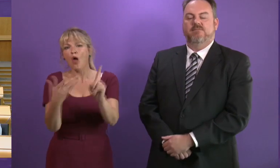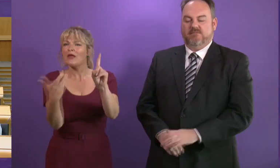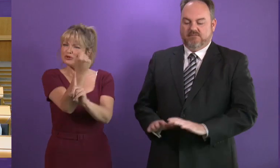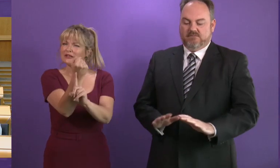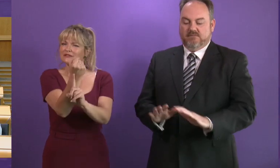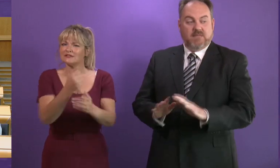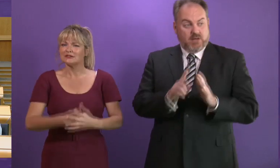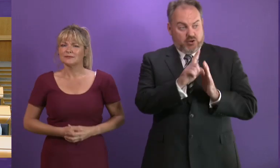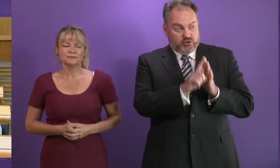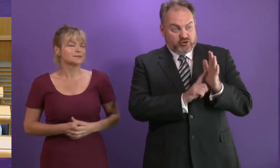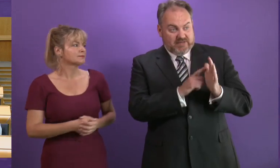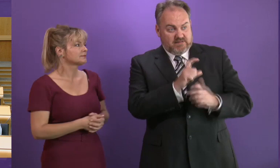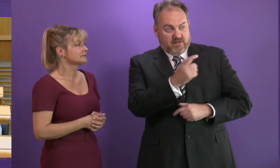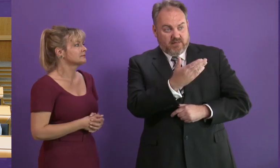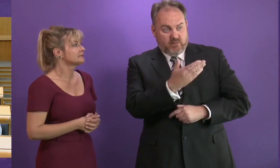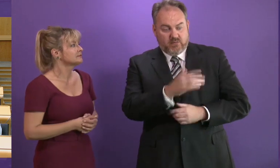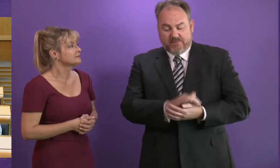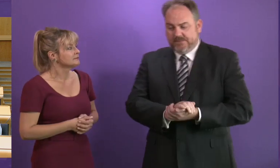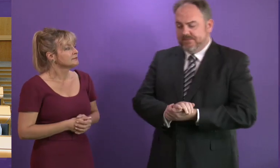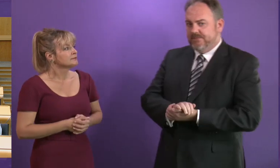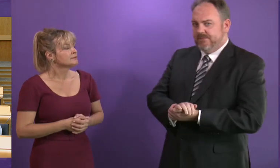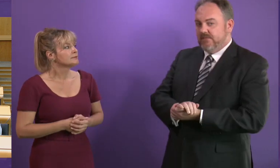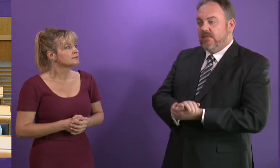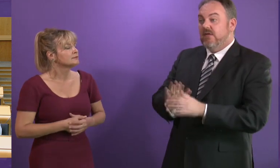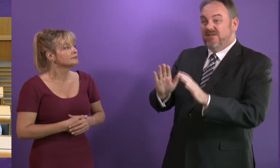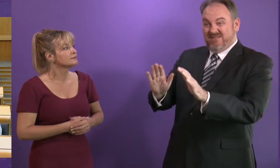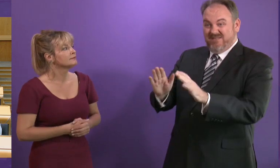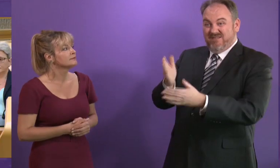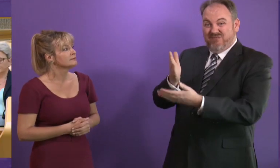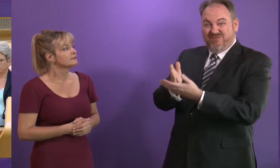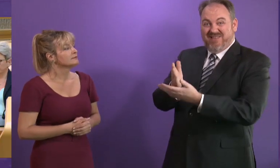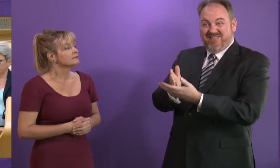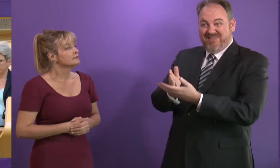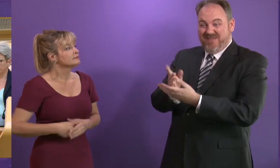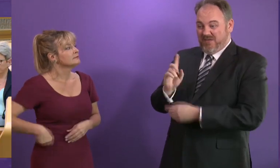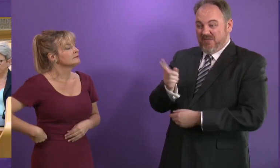It is precisely because we want to do our best by vulnerable children that Scottish